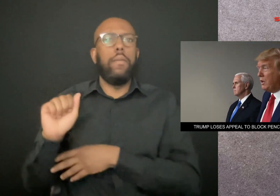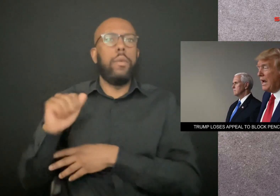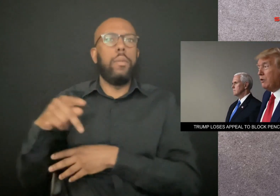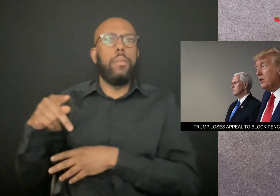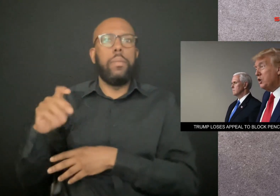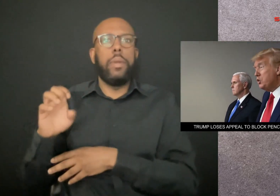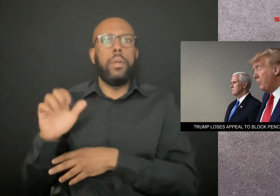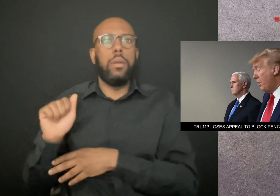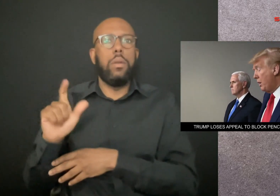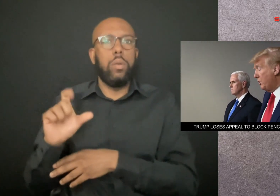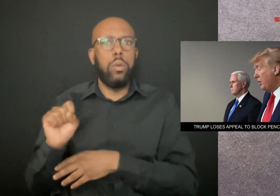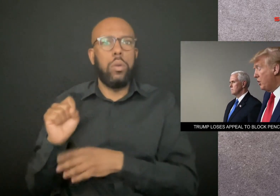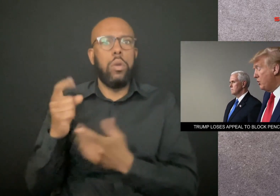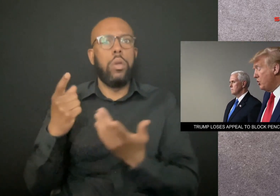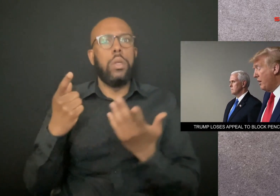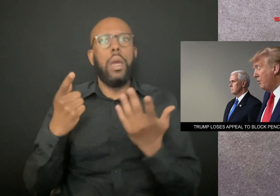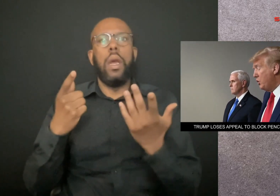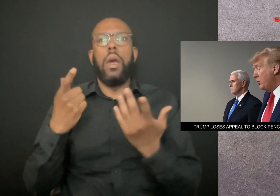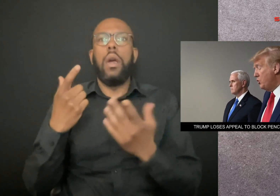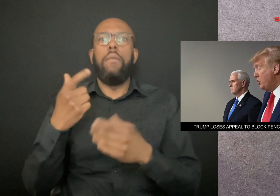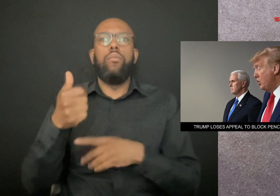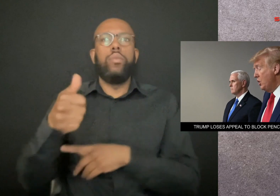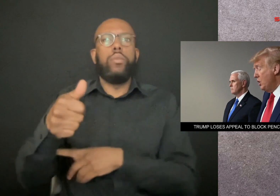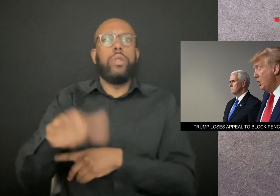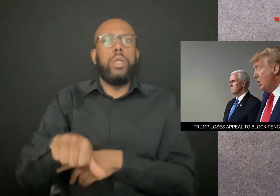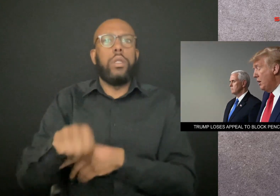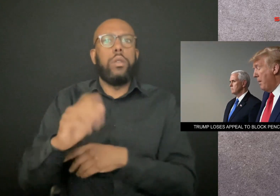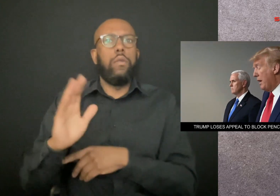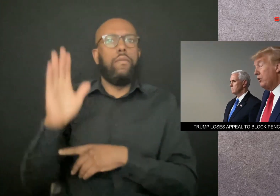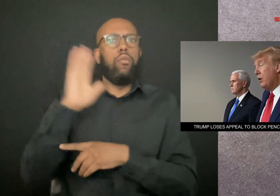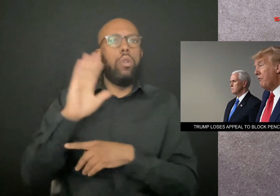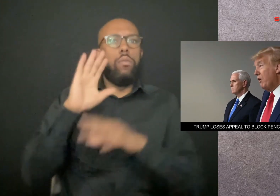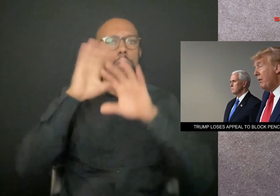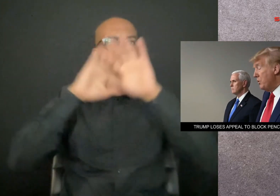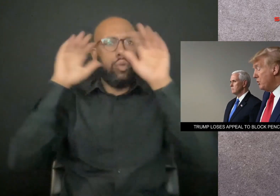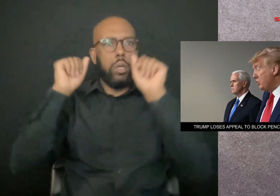The DC court of appeals unanimously rejected the former president's motion.